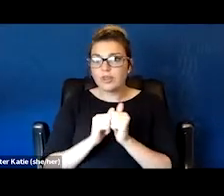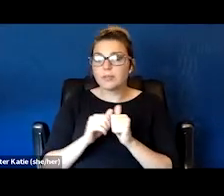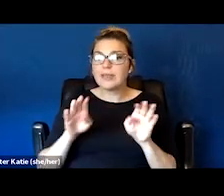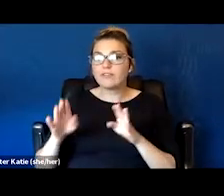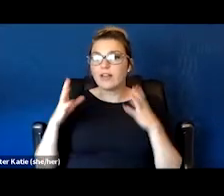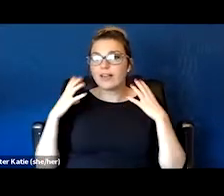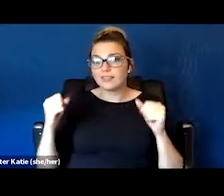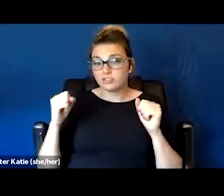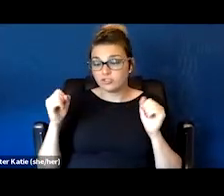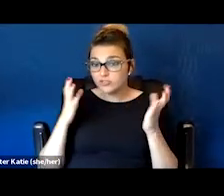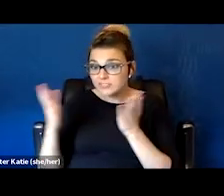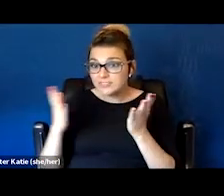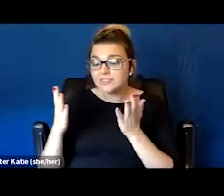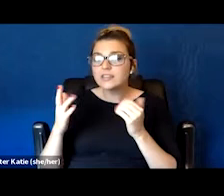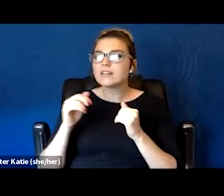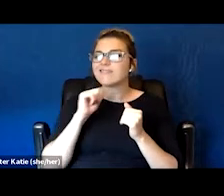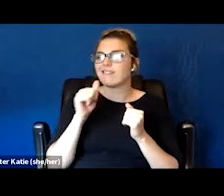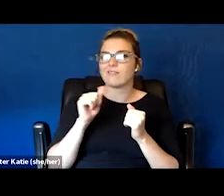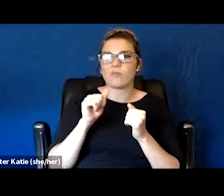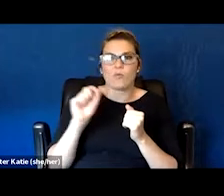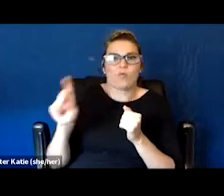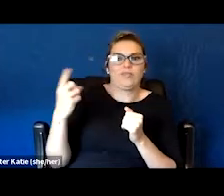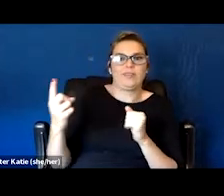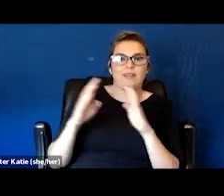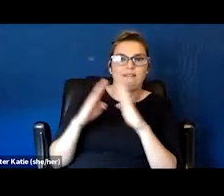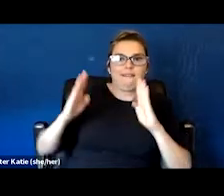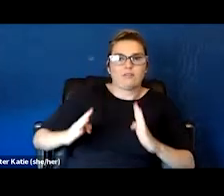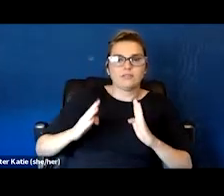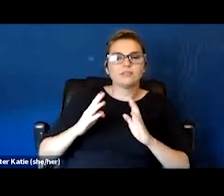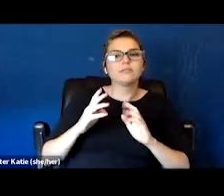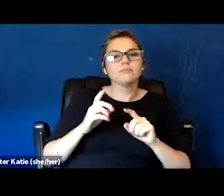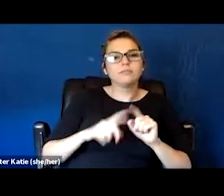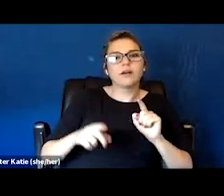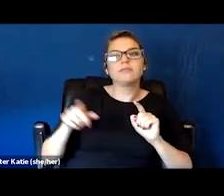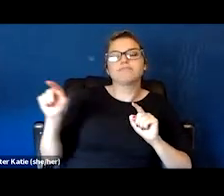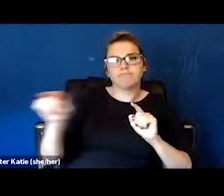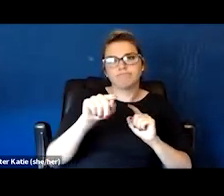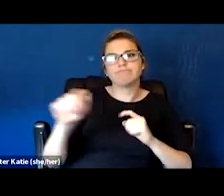not necessarily related to housing, but things that they partner with our Continuum of Care.